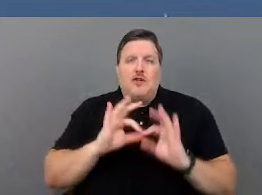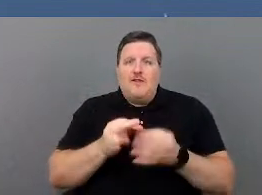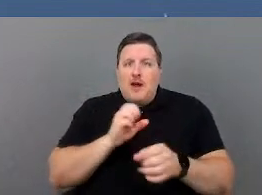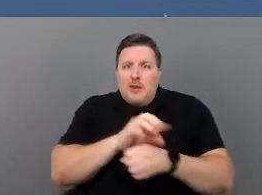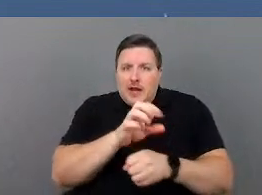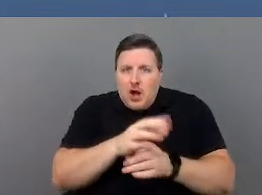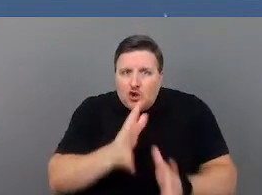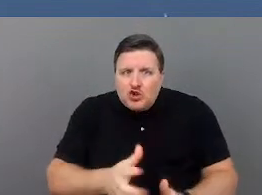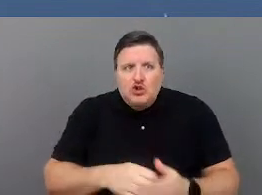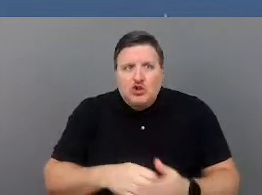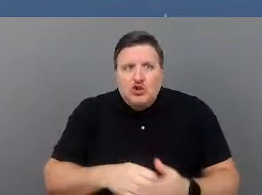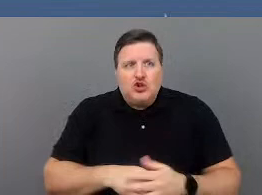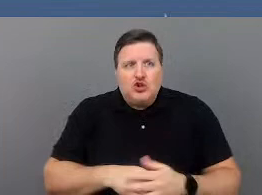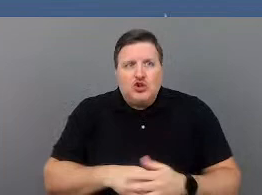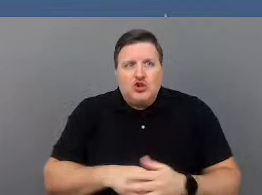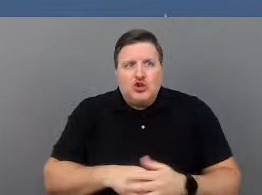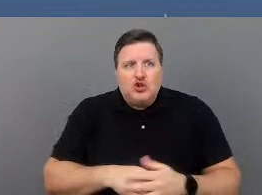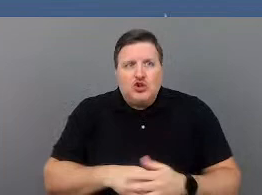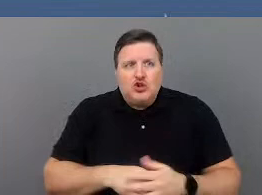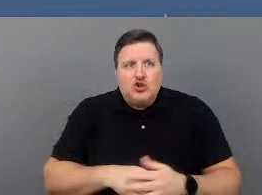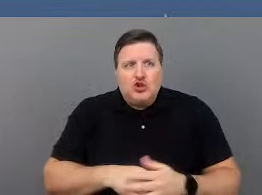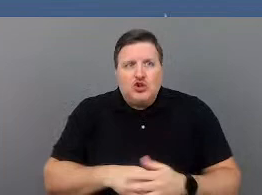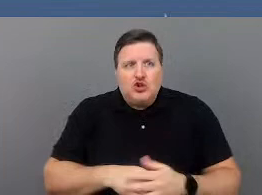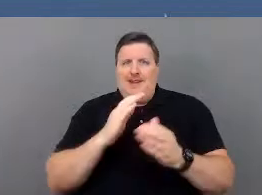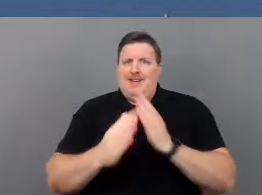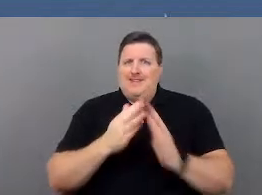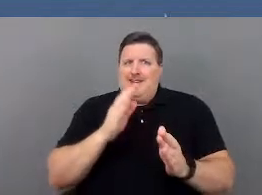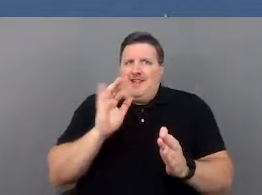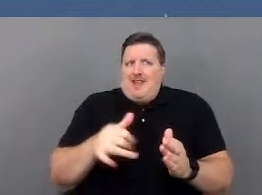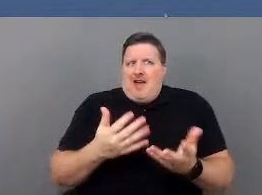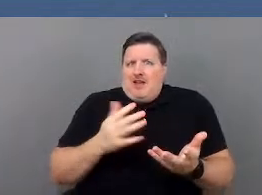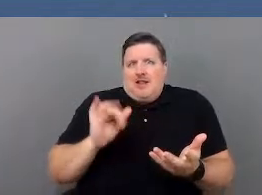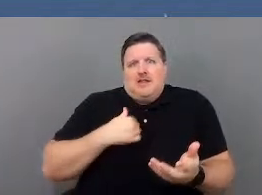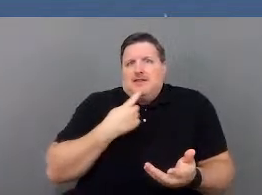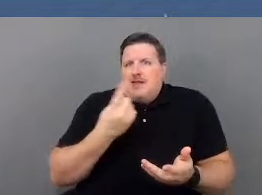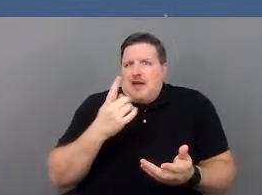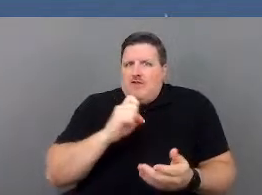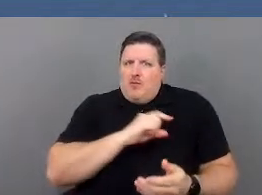FAMILY COUNSELORS, ALL OF THOSE IN ORDER TO CREATE A CITY WHERE, AS STATED BY THE POLICE DEPARTMENT ON ITS OWN